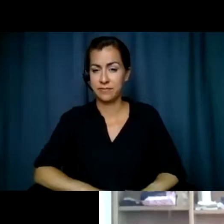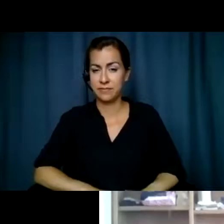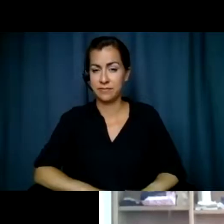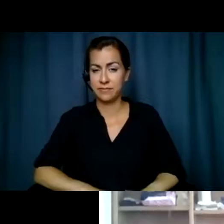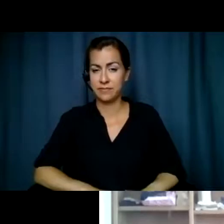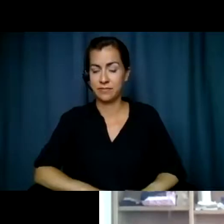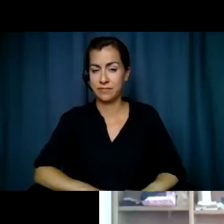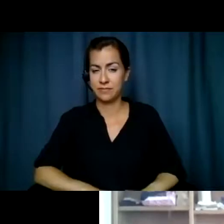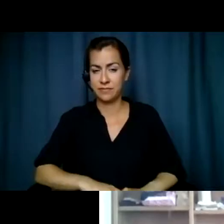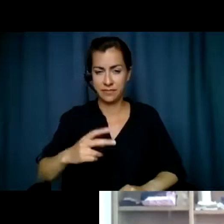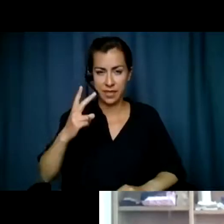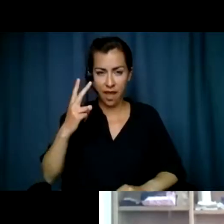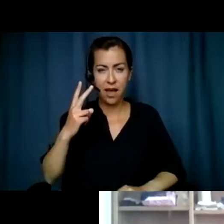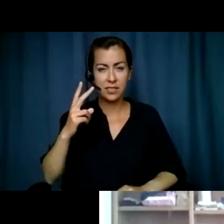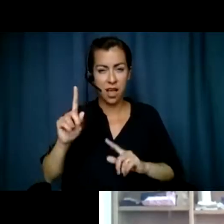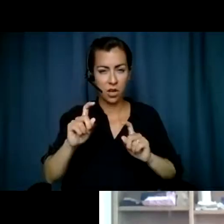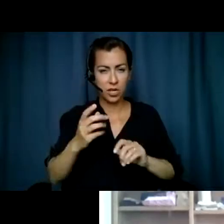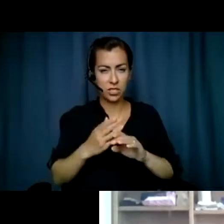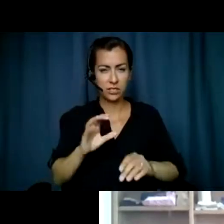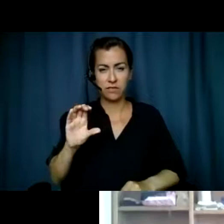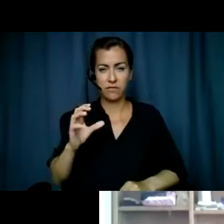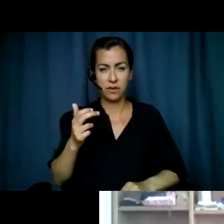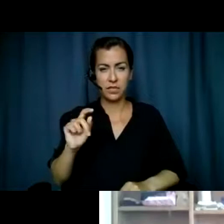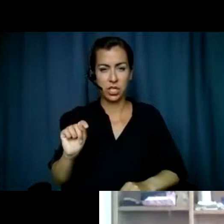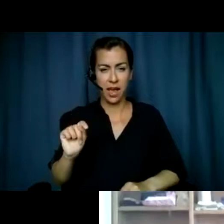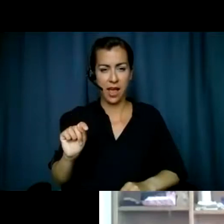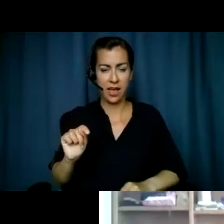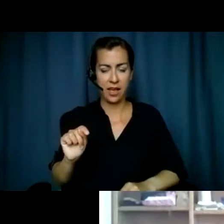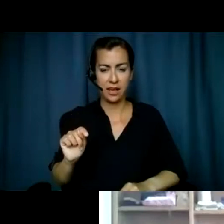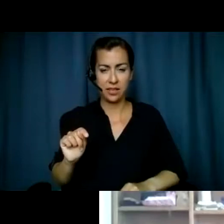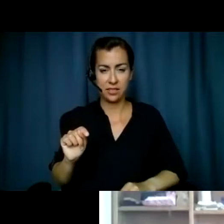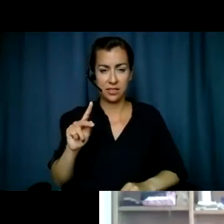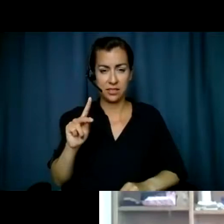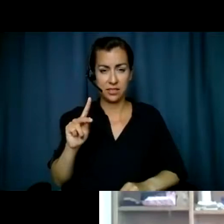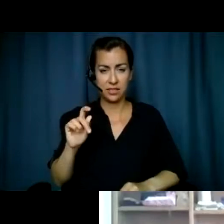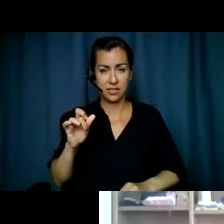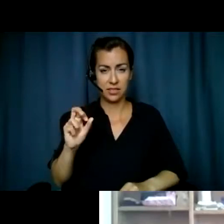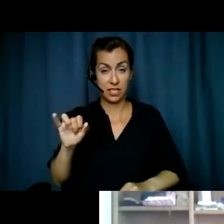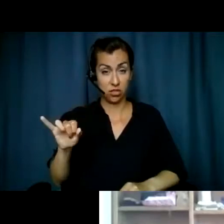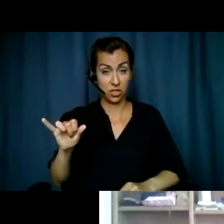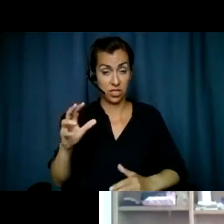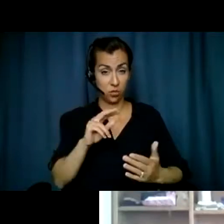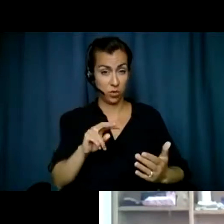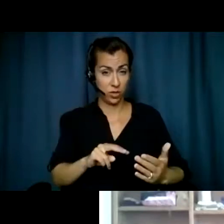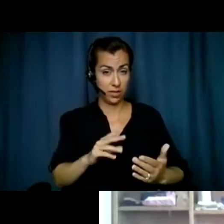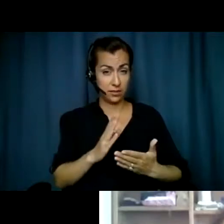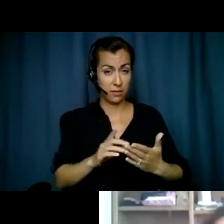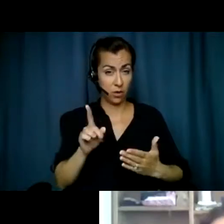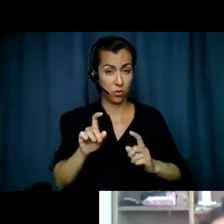people, to that person, that's up to you, but it's actually your decision whether you want to vote for that person